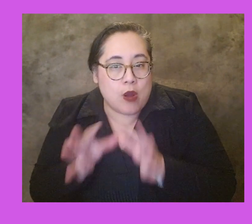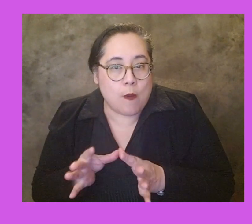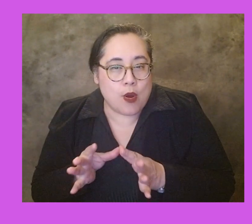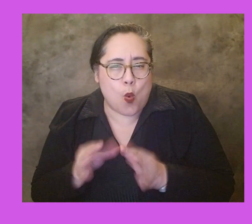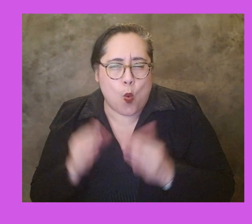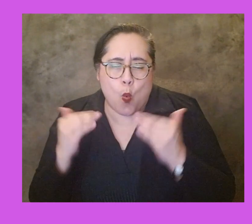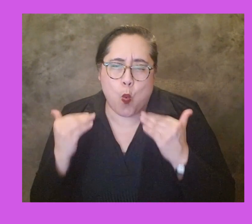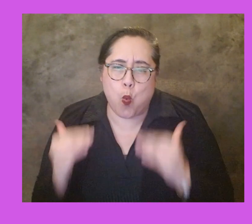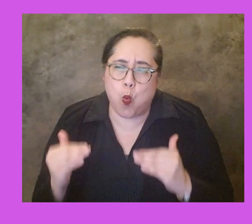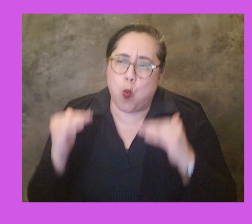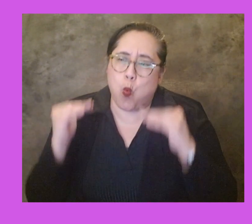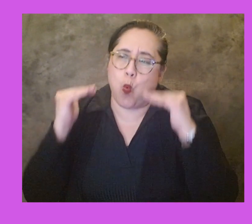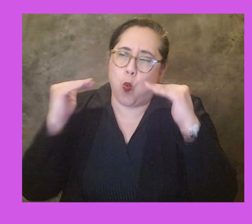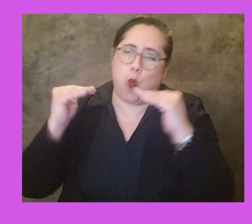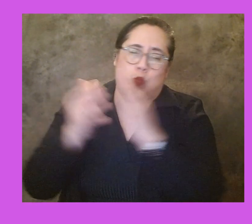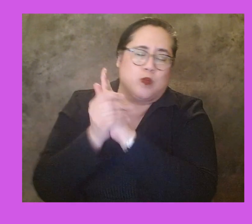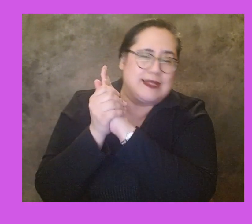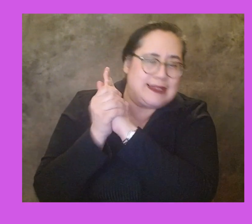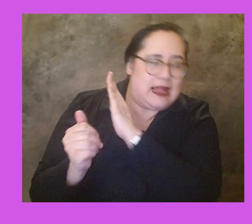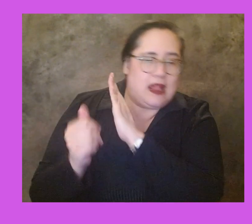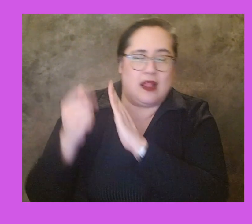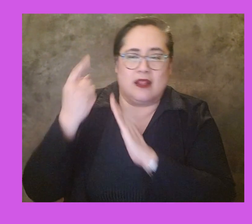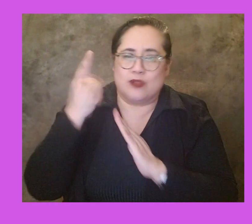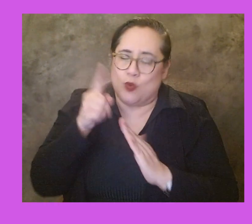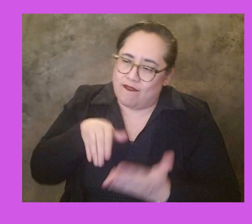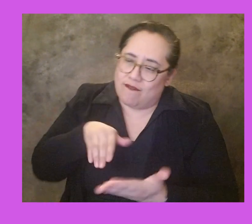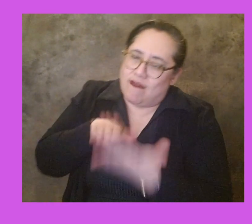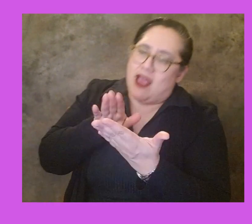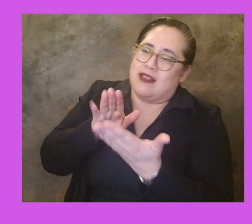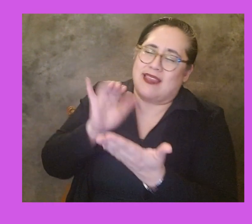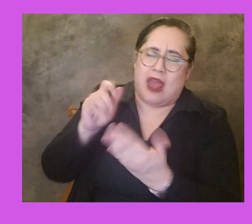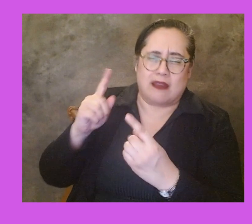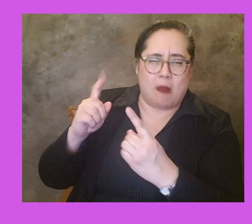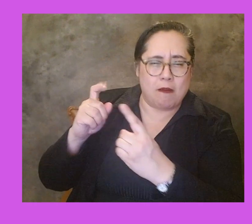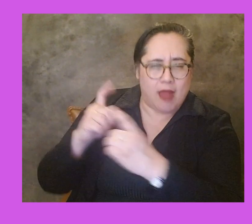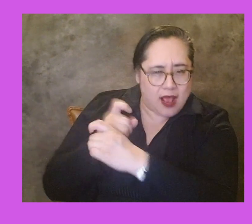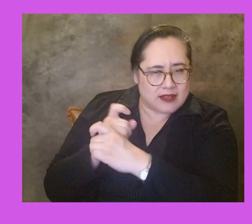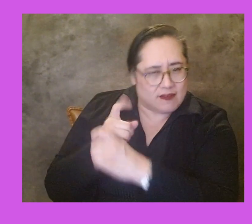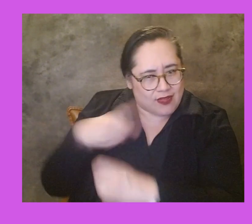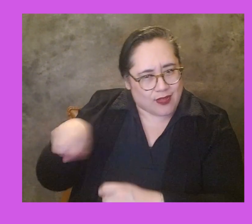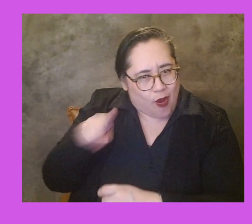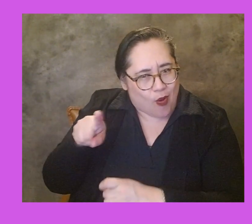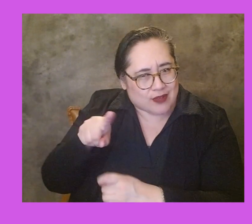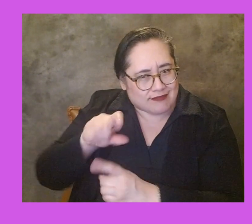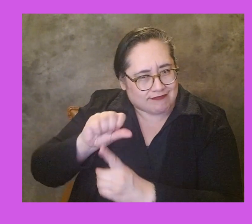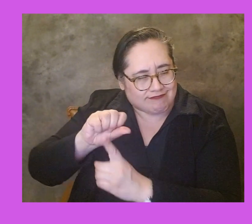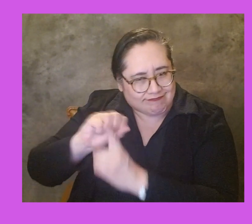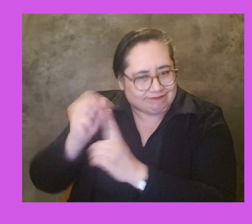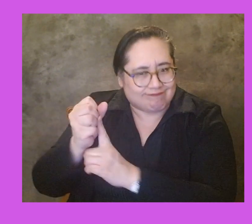businesses that are deaf. Which means we need more interpreters to up their skills,